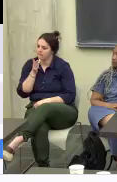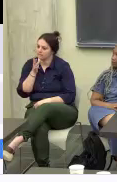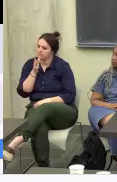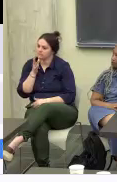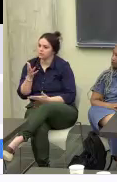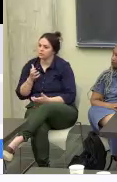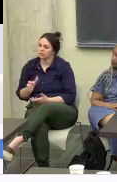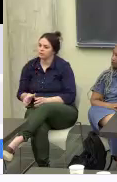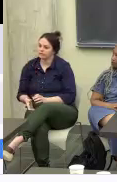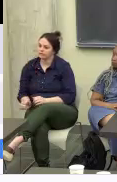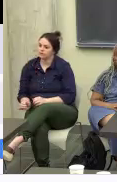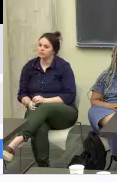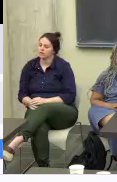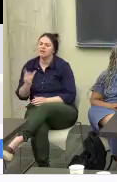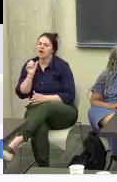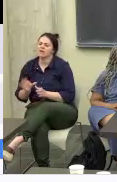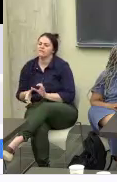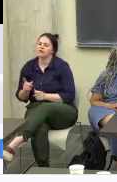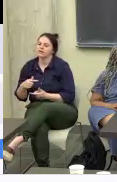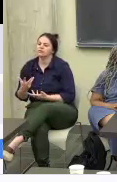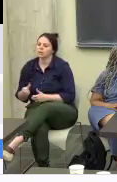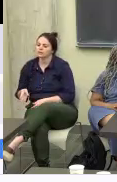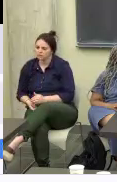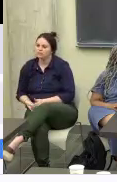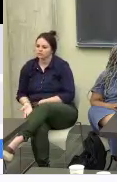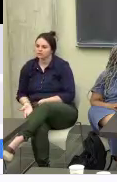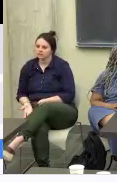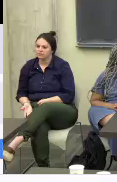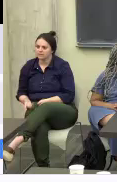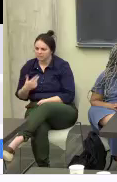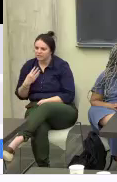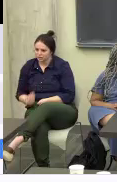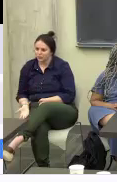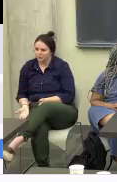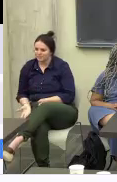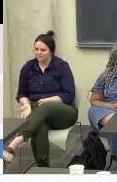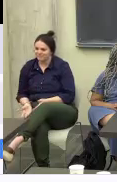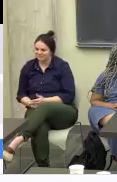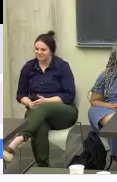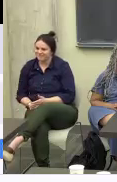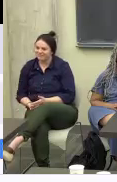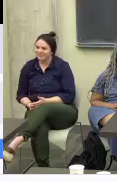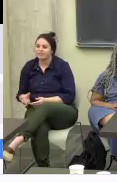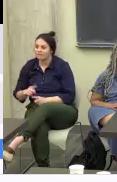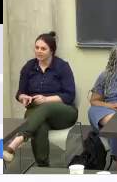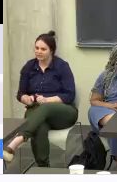All right. So… I don't think we need to do too many introductions except We have one